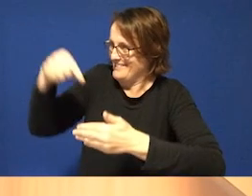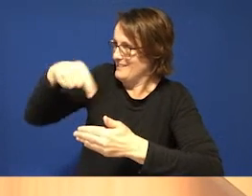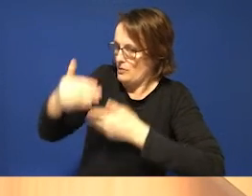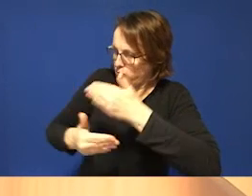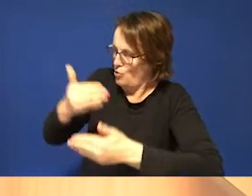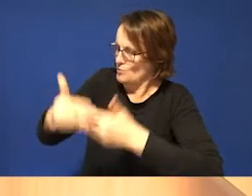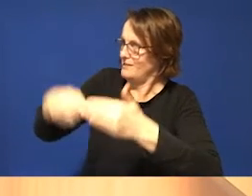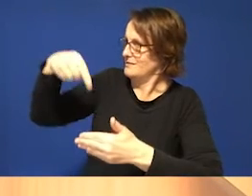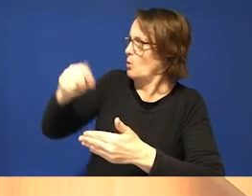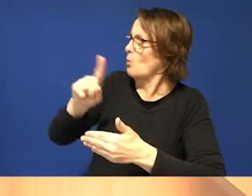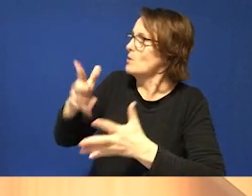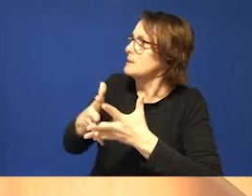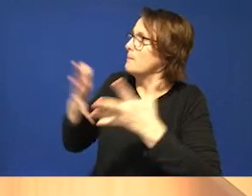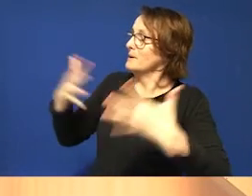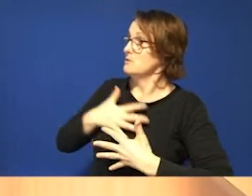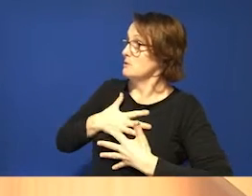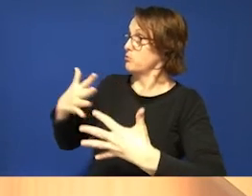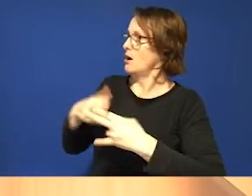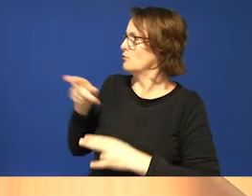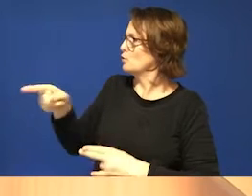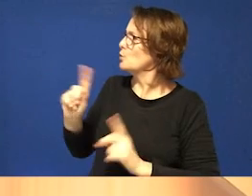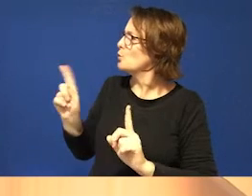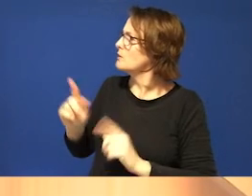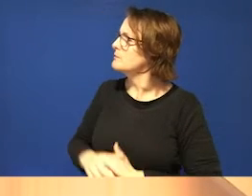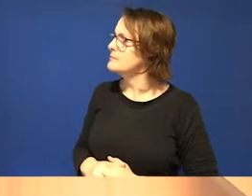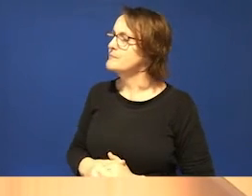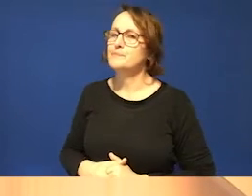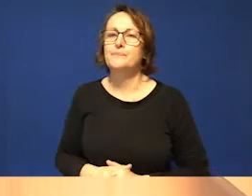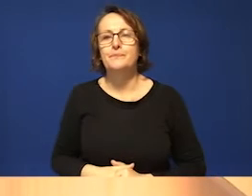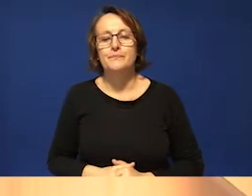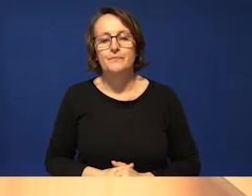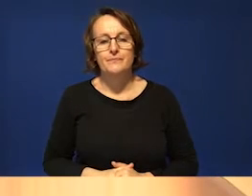and the actual process, as opposed to the outcome. What was the biggest surprise in the process for you?